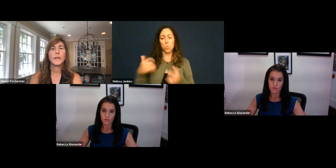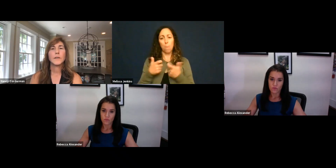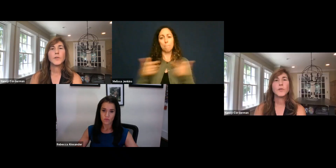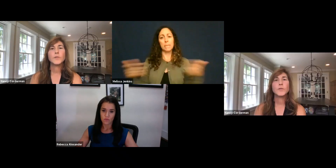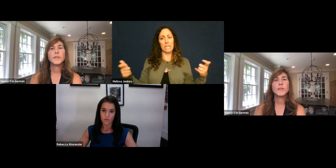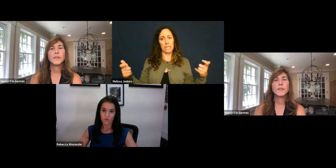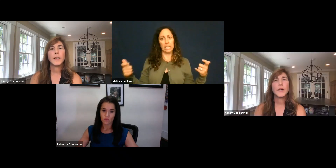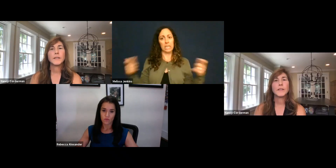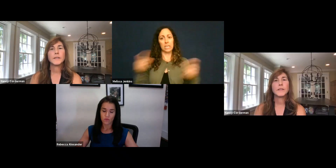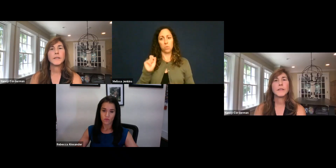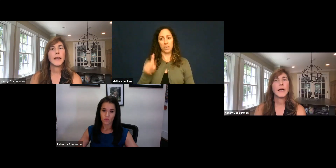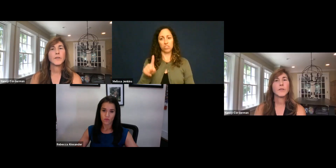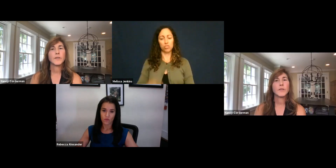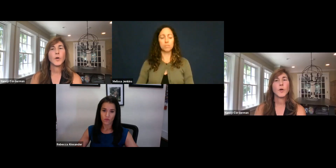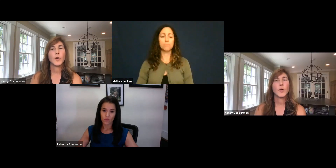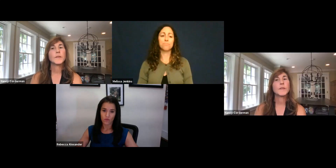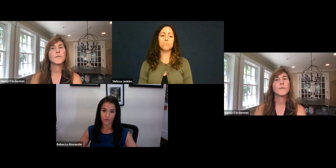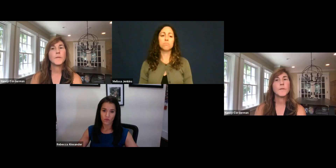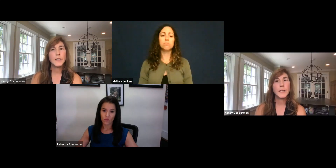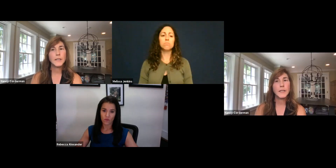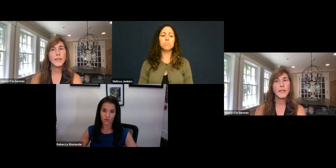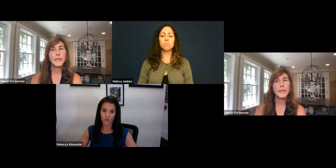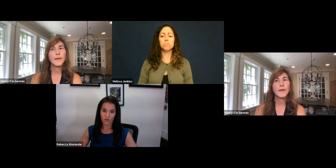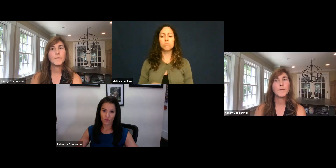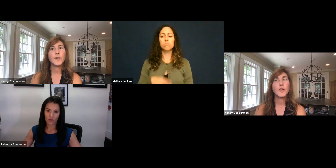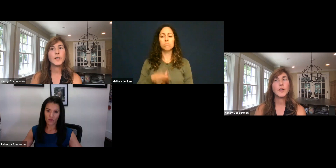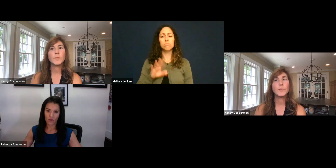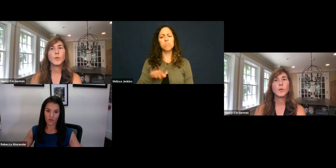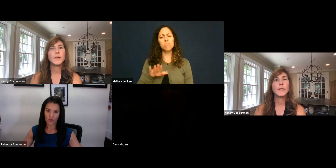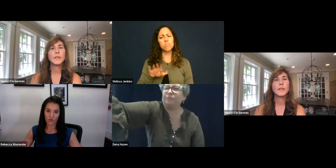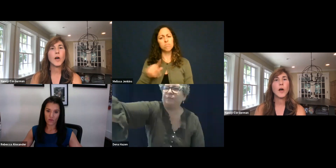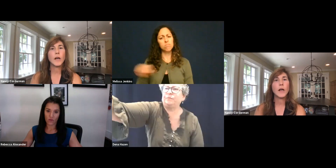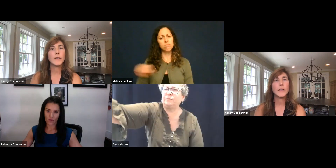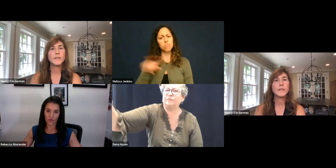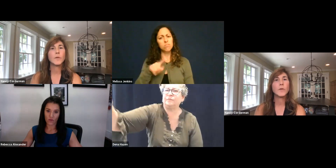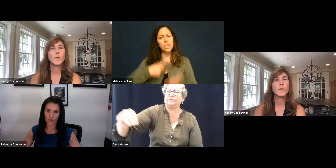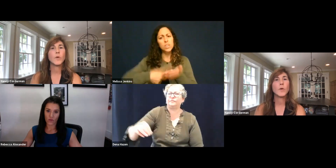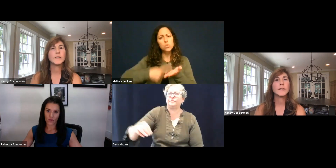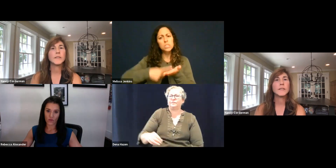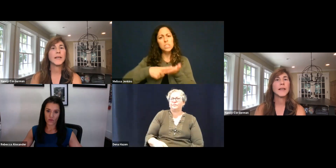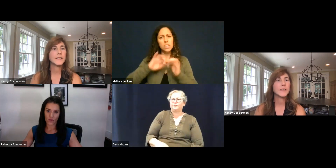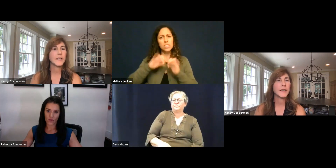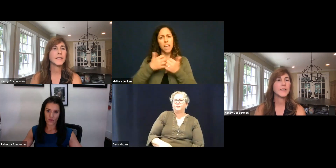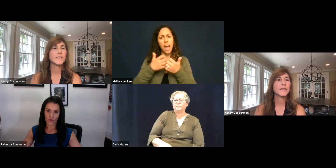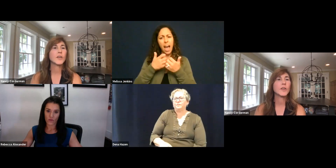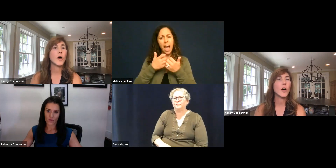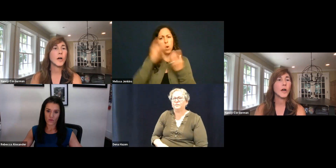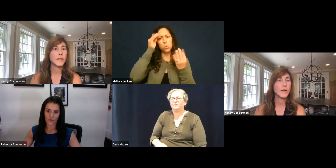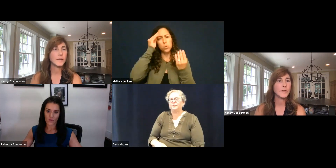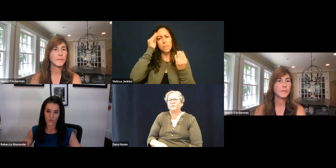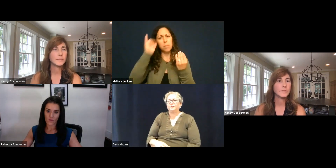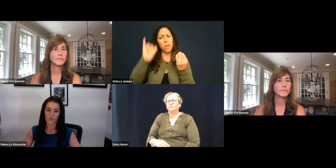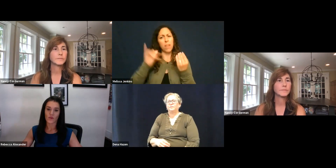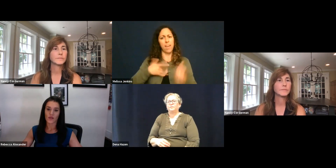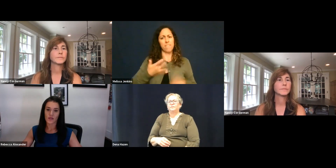Can you discuss how to cope with the feeling that freedom will be lost once my sight is gone?